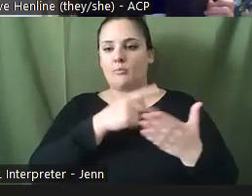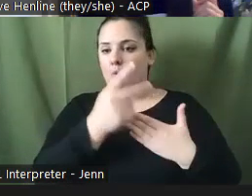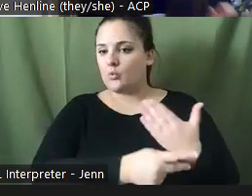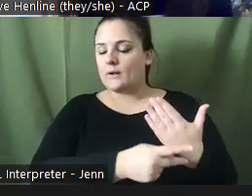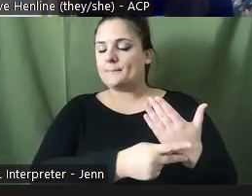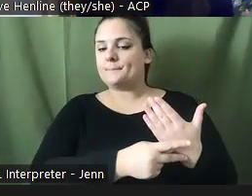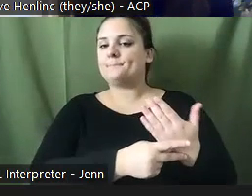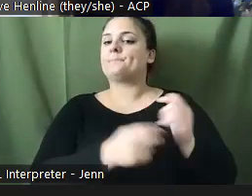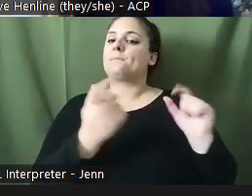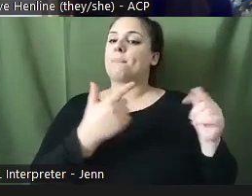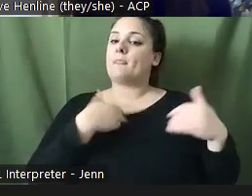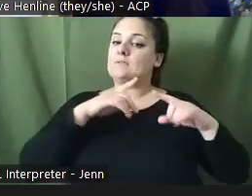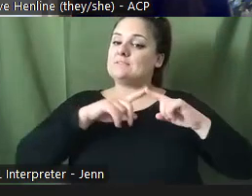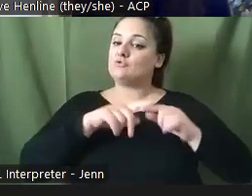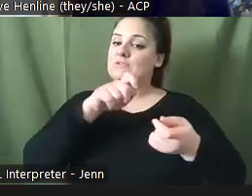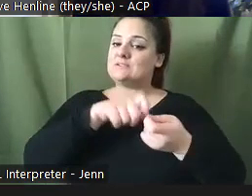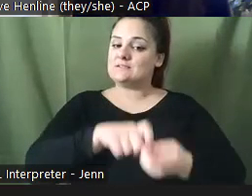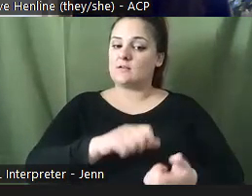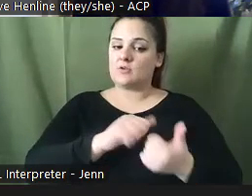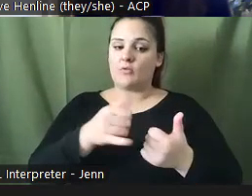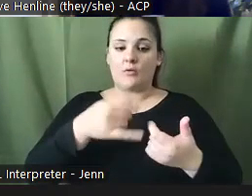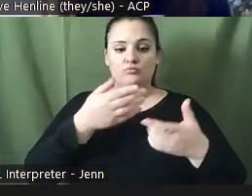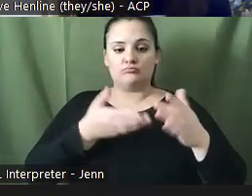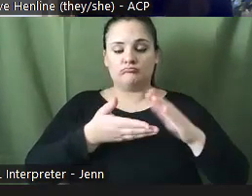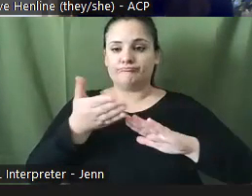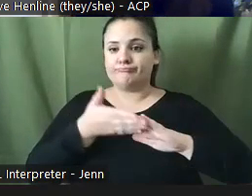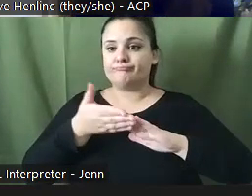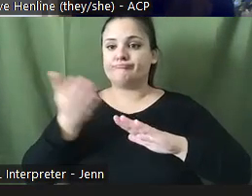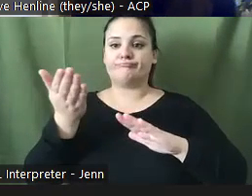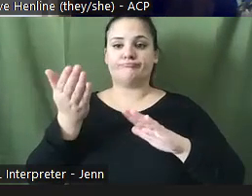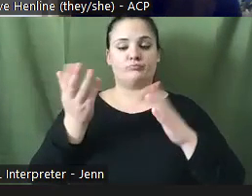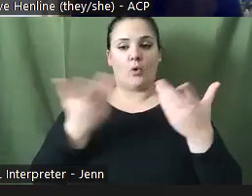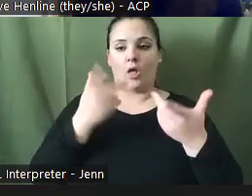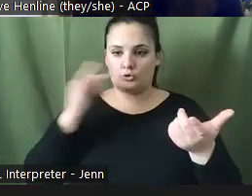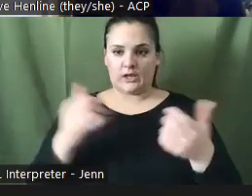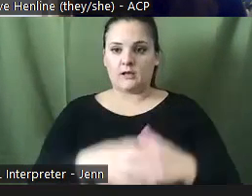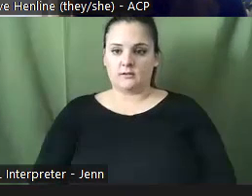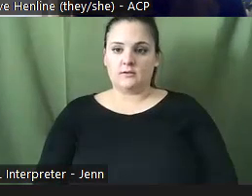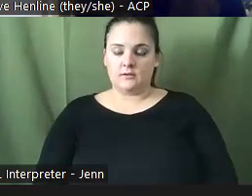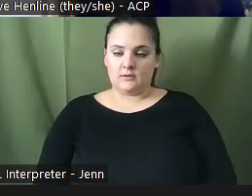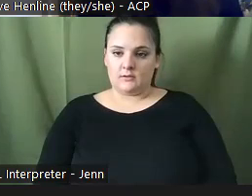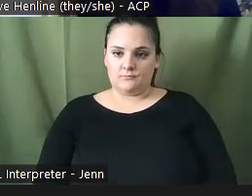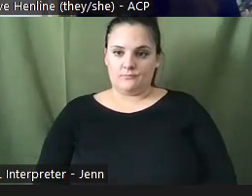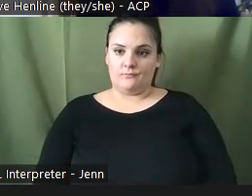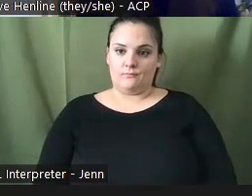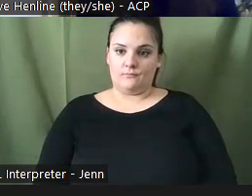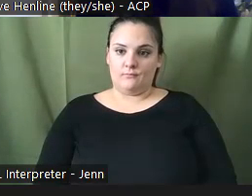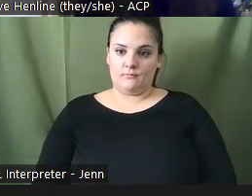details on how it works and how it looks. But we wanted to let you know that there